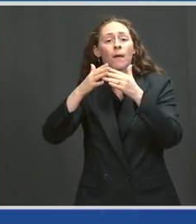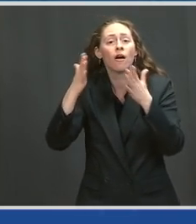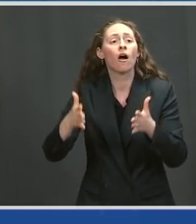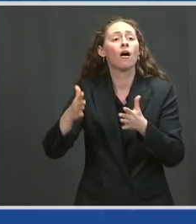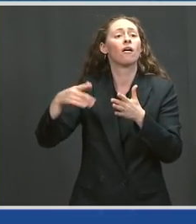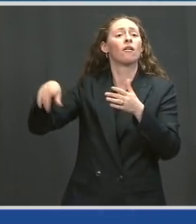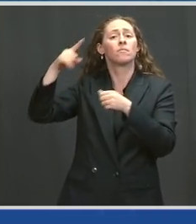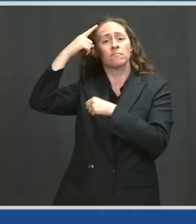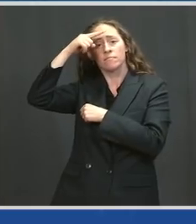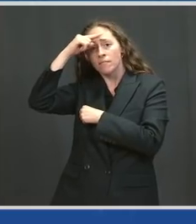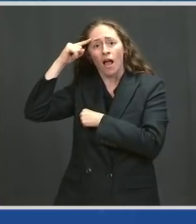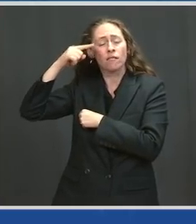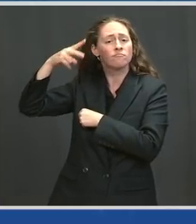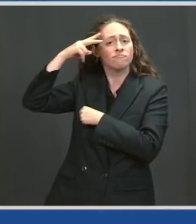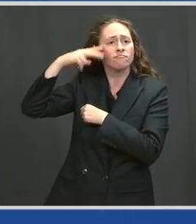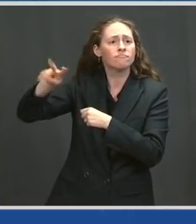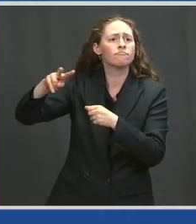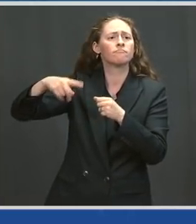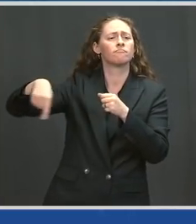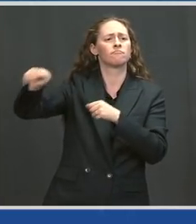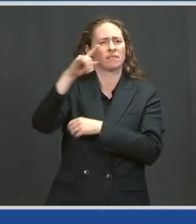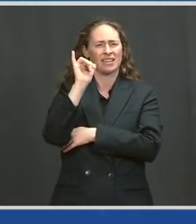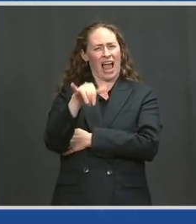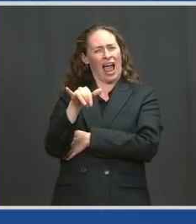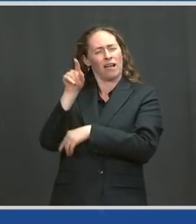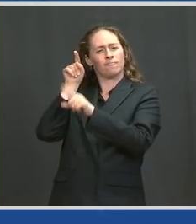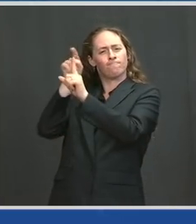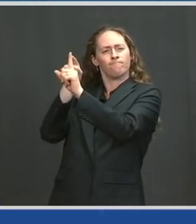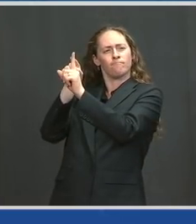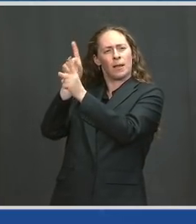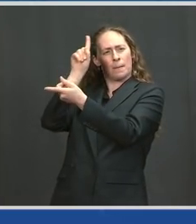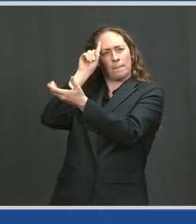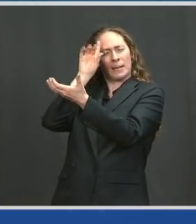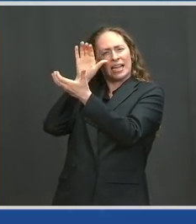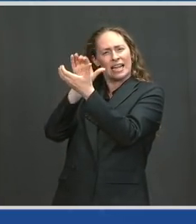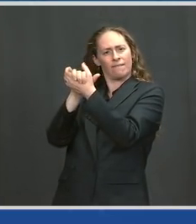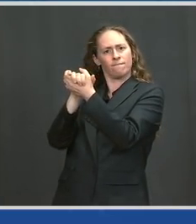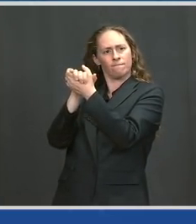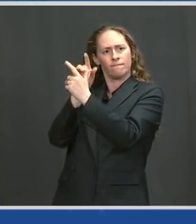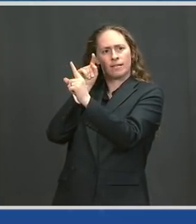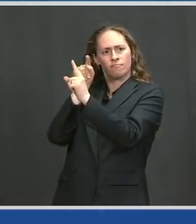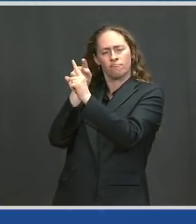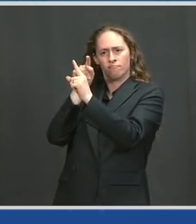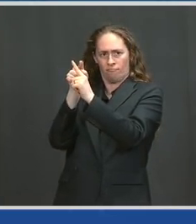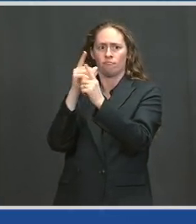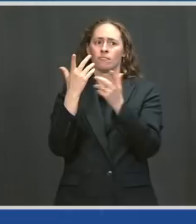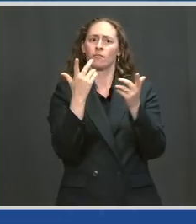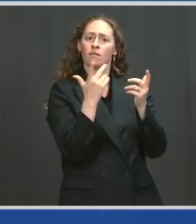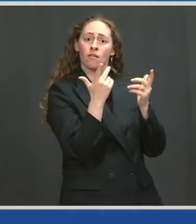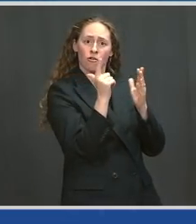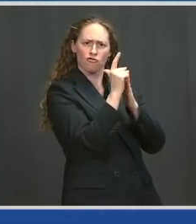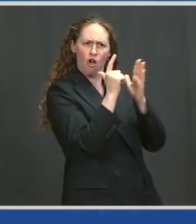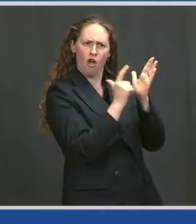a belief in forced by law, by badge, by hood, and by noose.